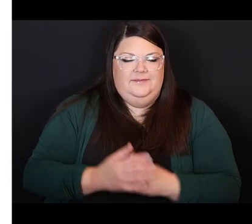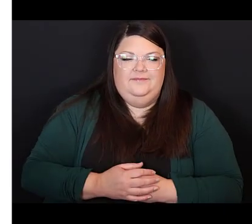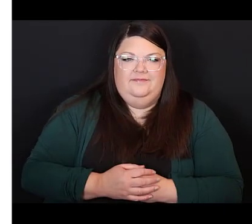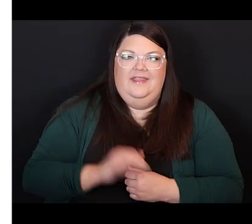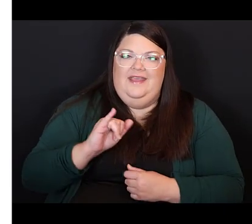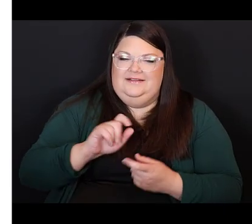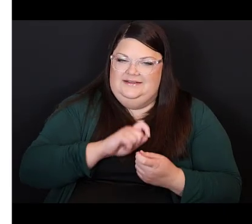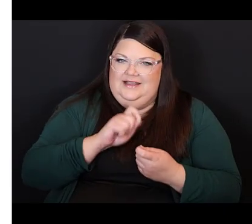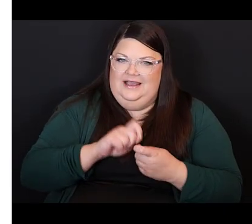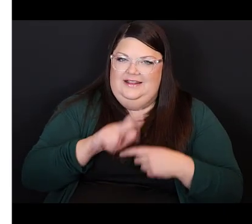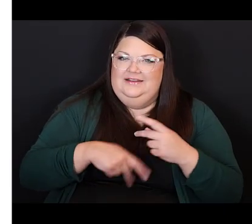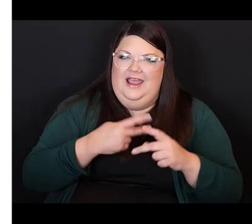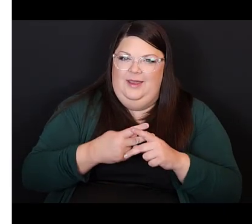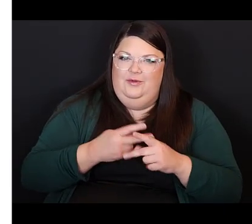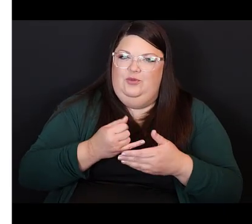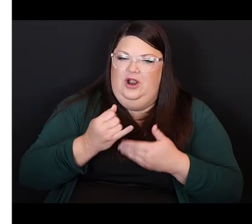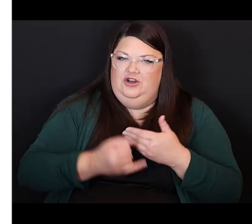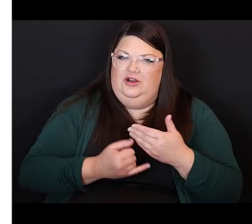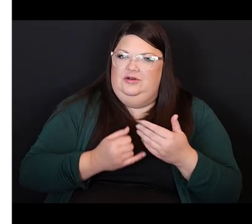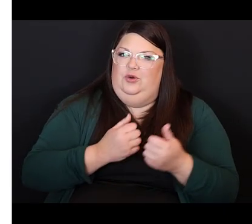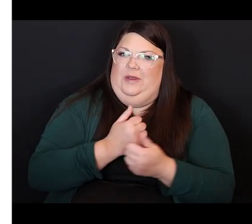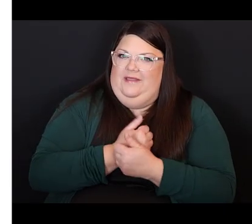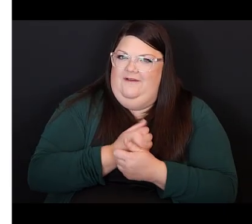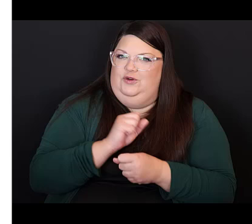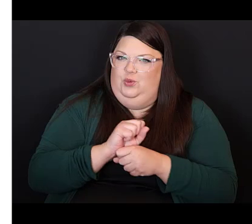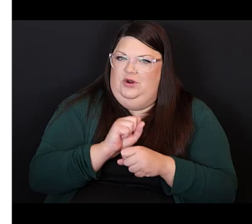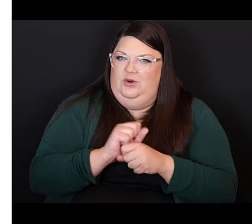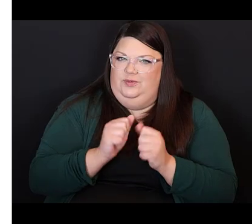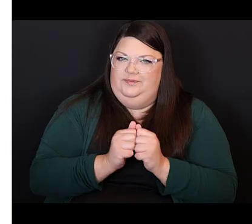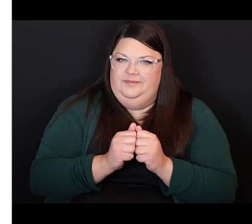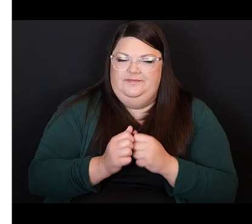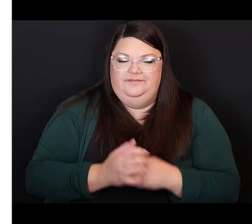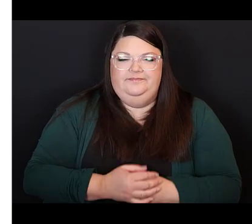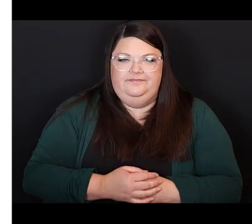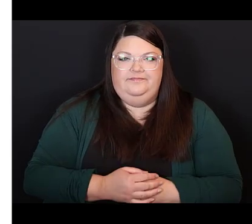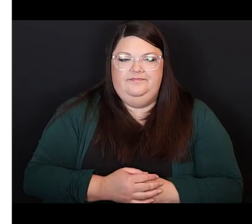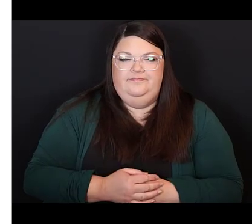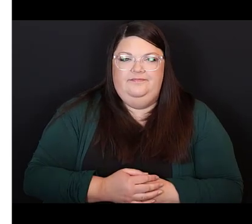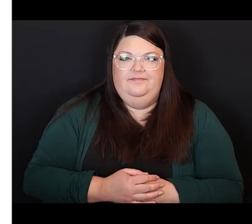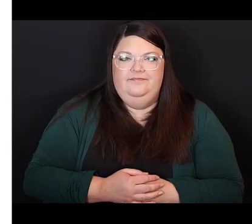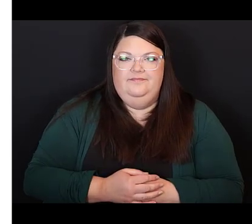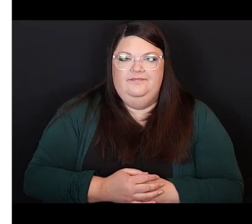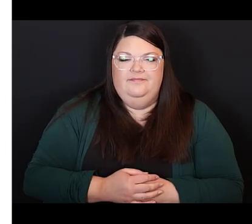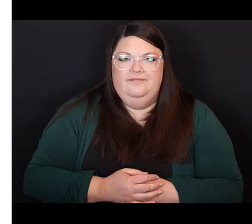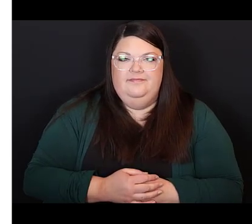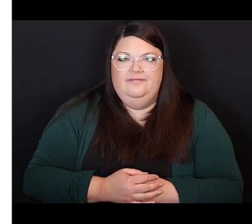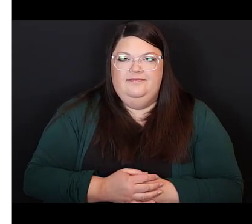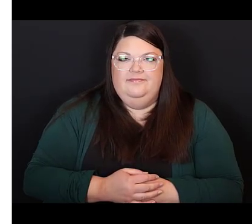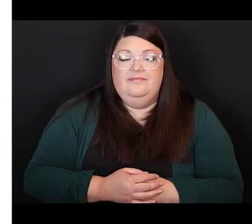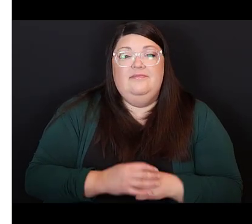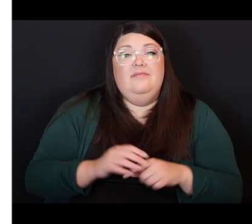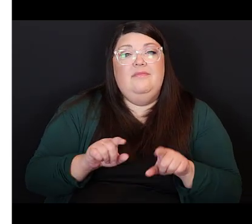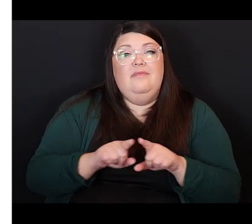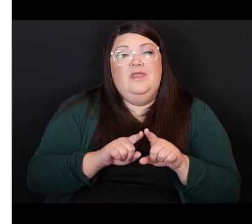This is exactly the type of project we love working on. In addition,